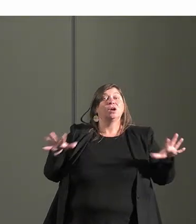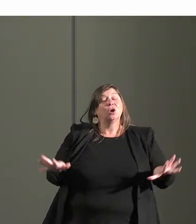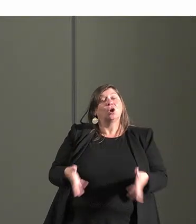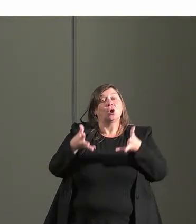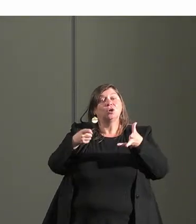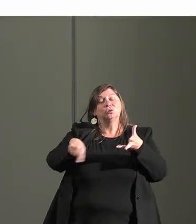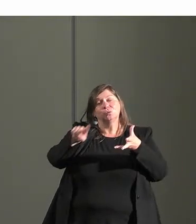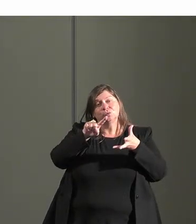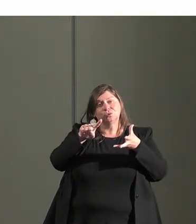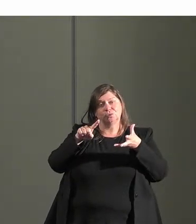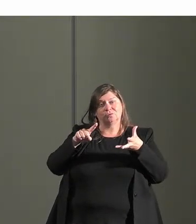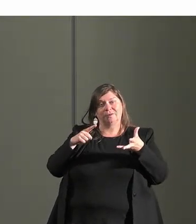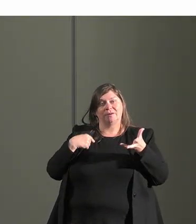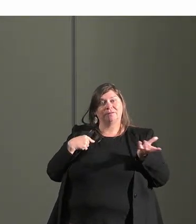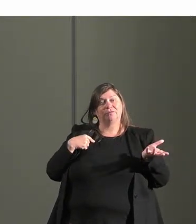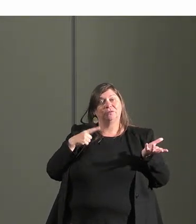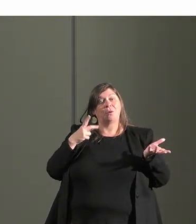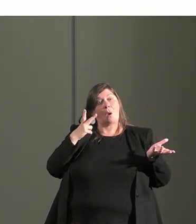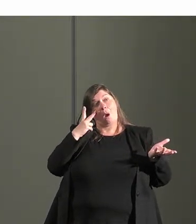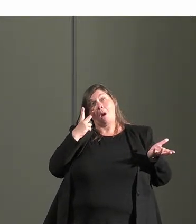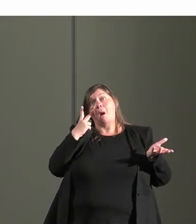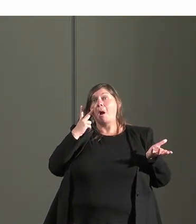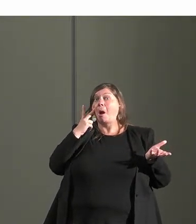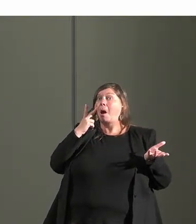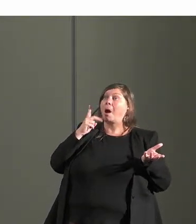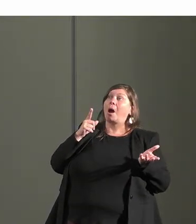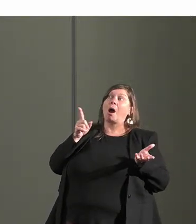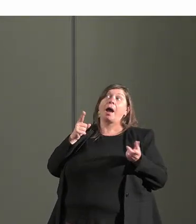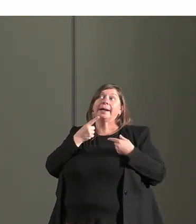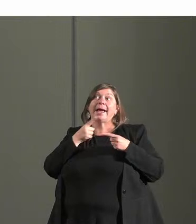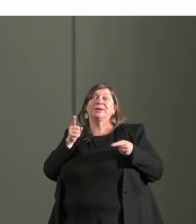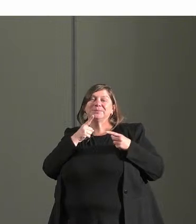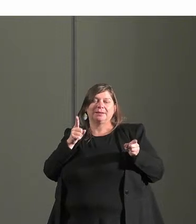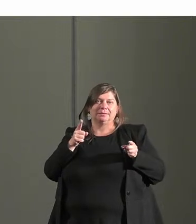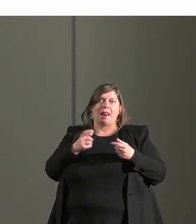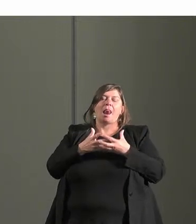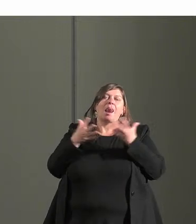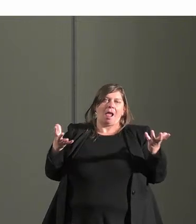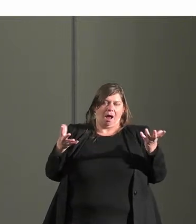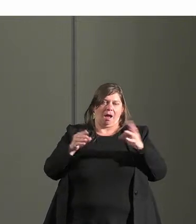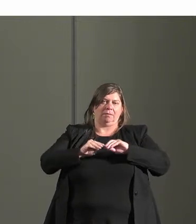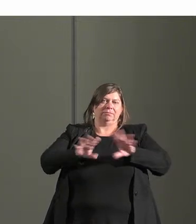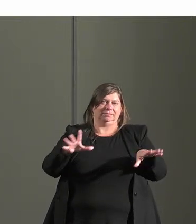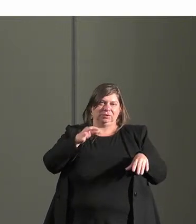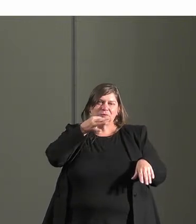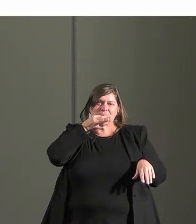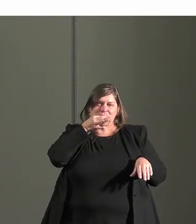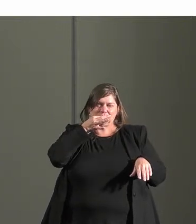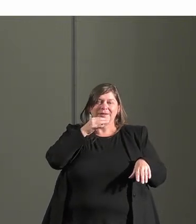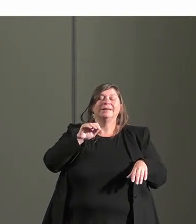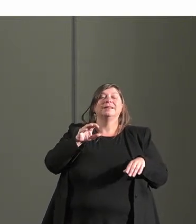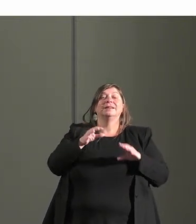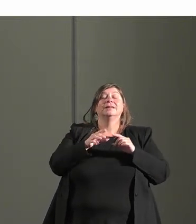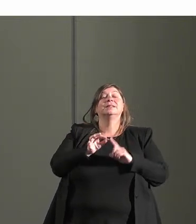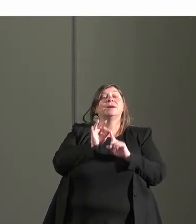other features that will come out later this year. We encourage you to keep an eye out. On announcements. There